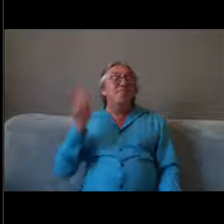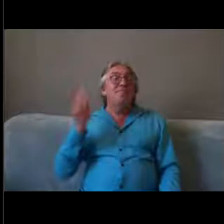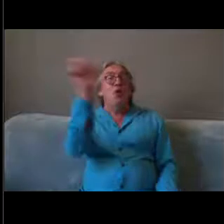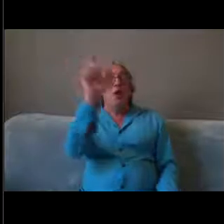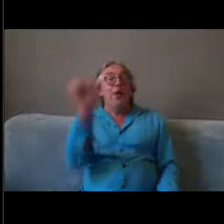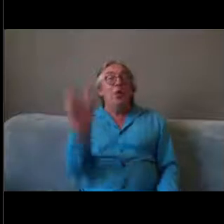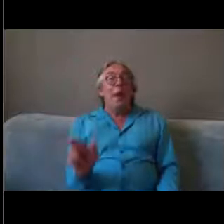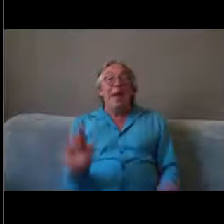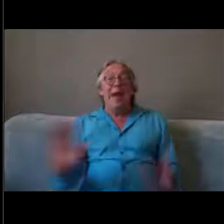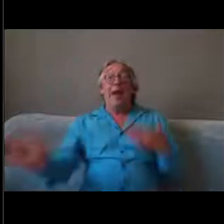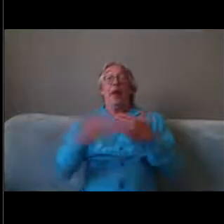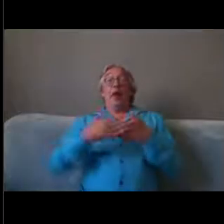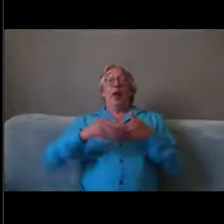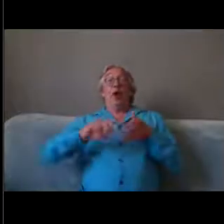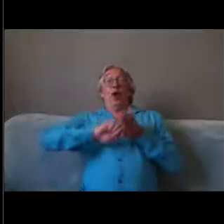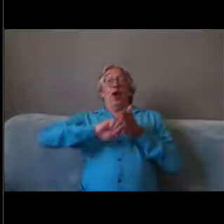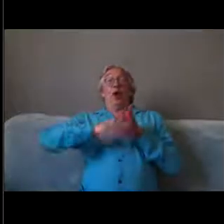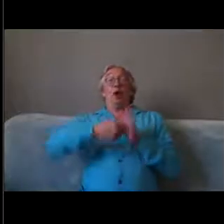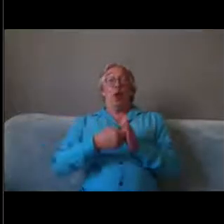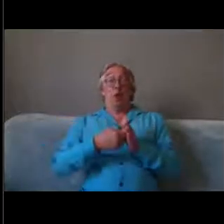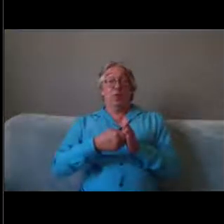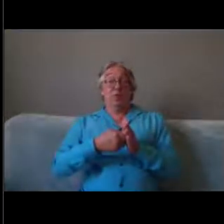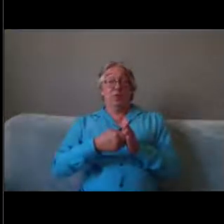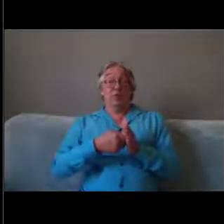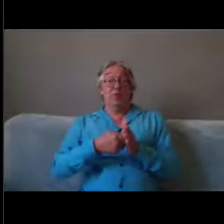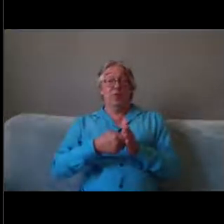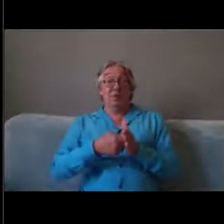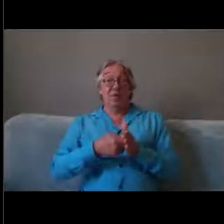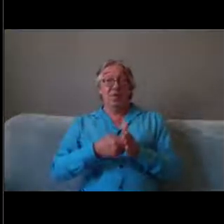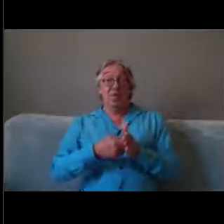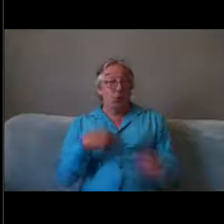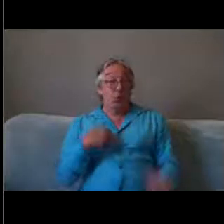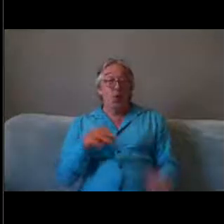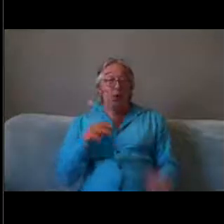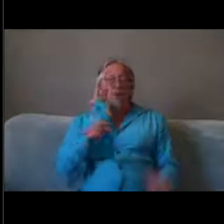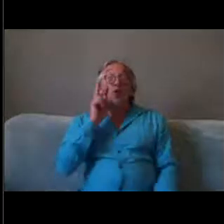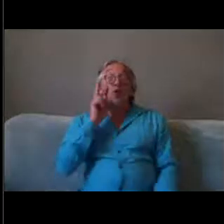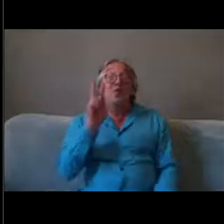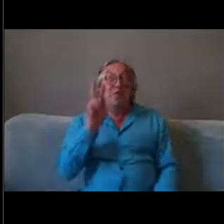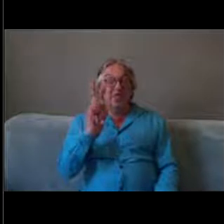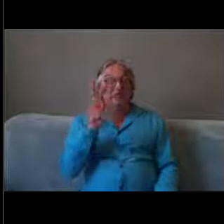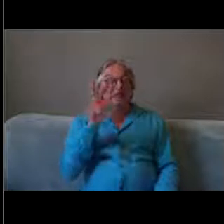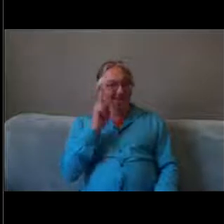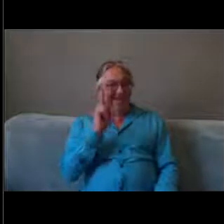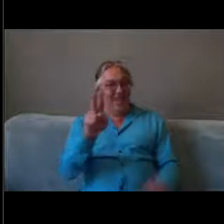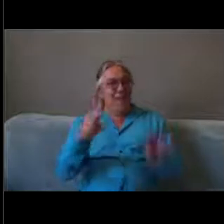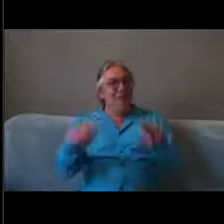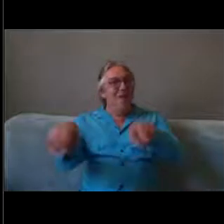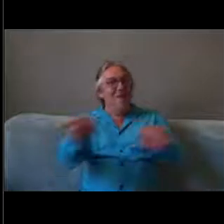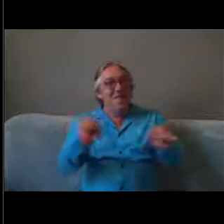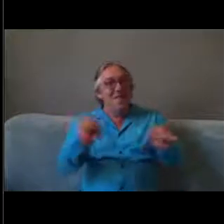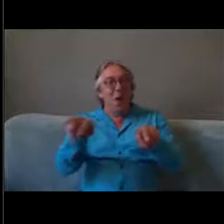I'm impressed to see the show goes on that we have all managed to adapt